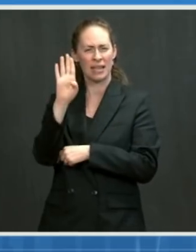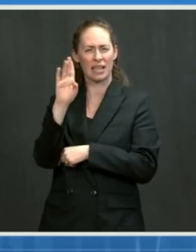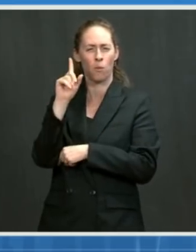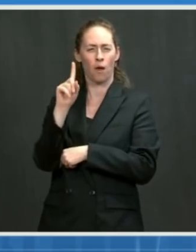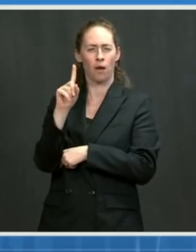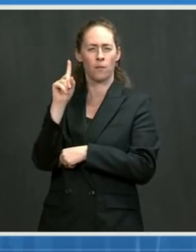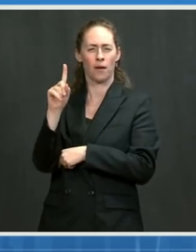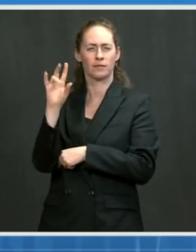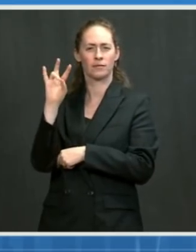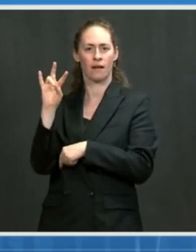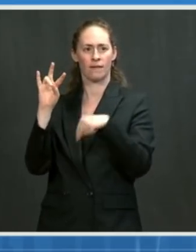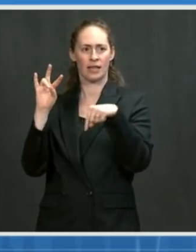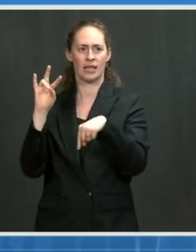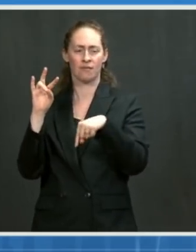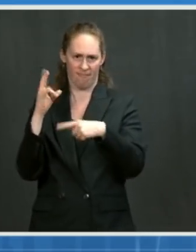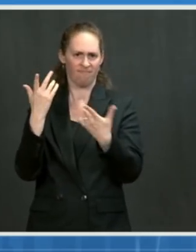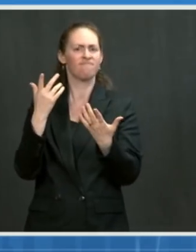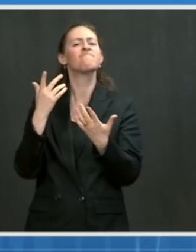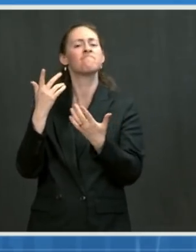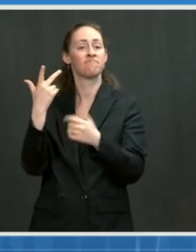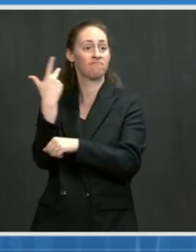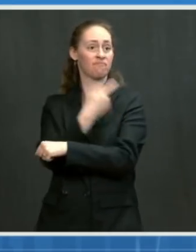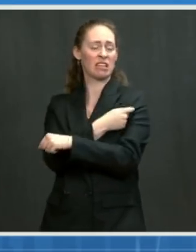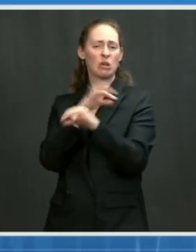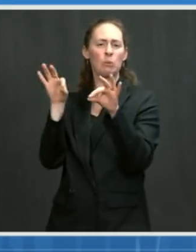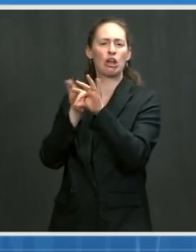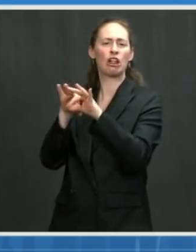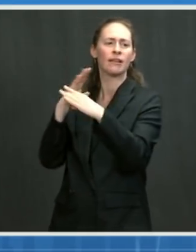COMMON VARIANT IN THE UNITED